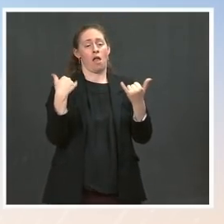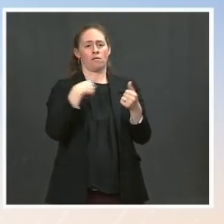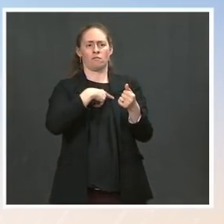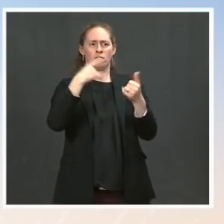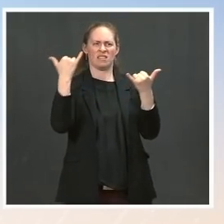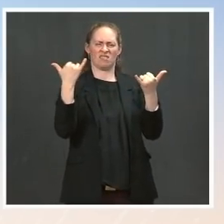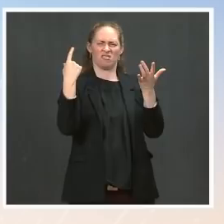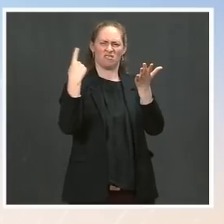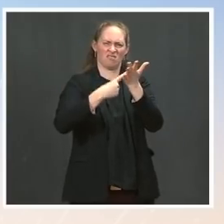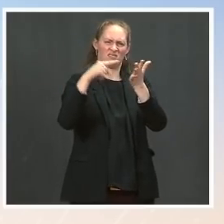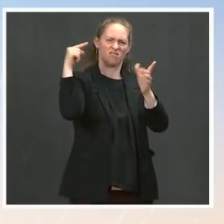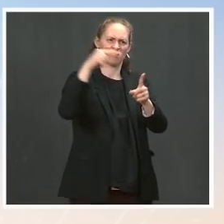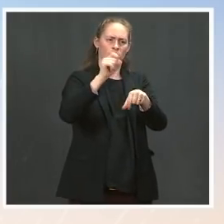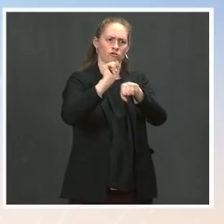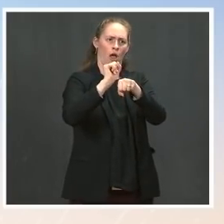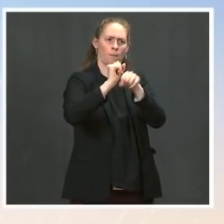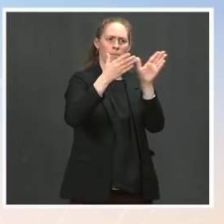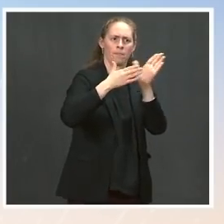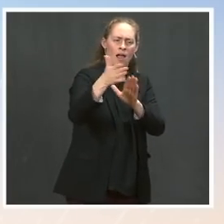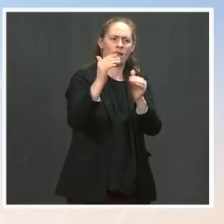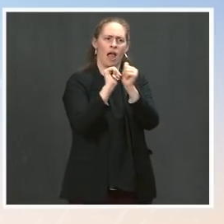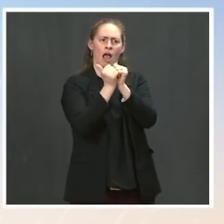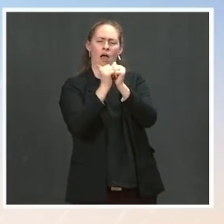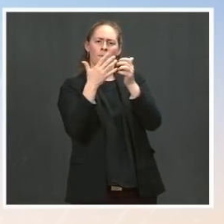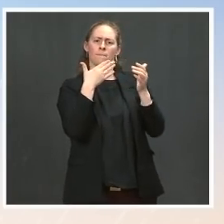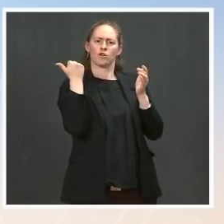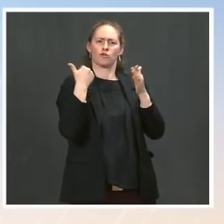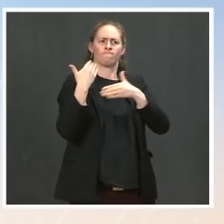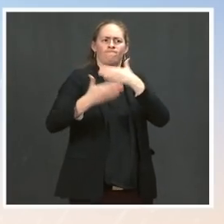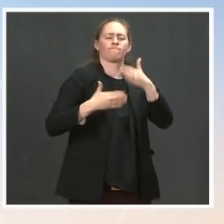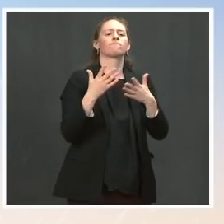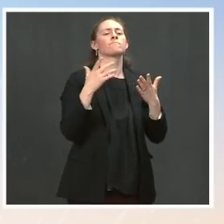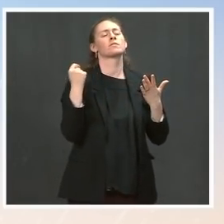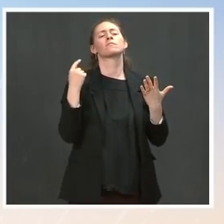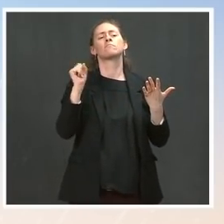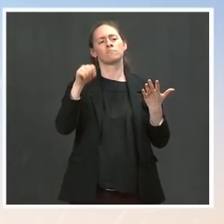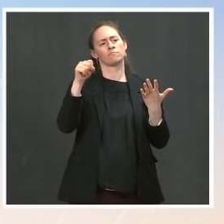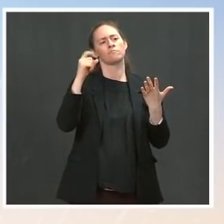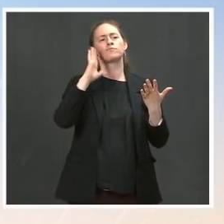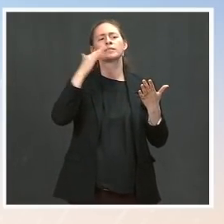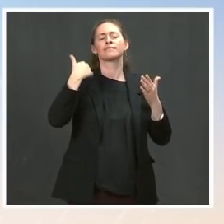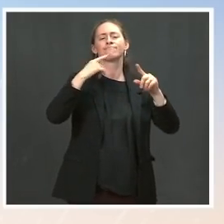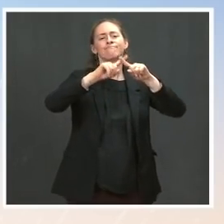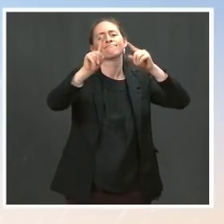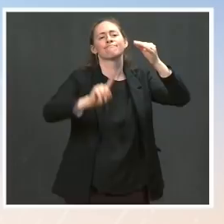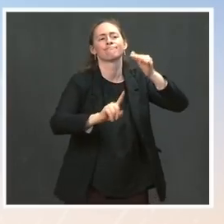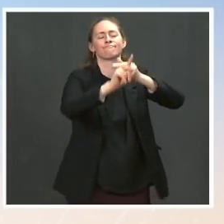and how to move that forward. But as is always the case, there will be a range of topics we expect discussed during the meeting.